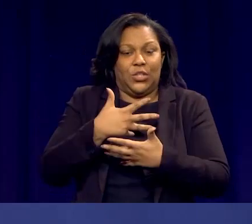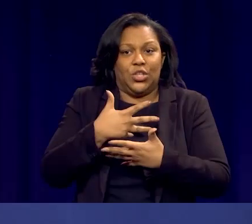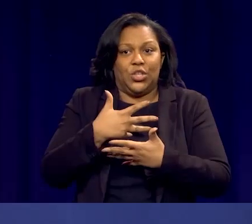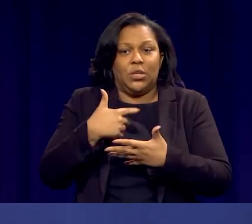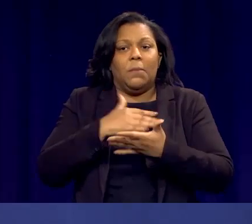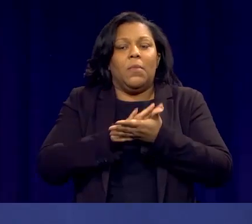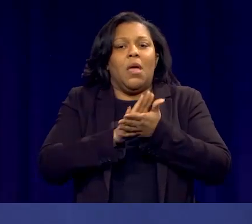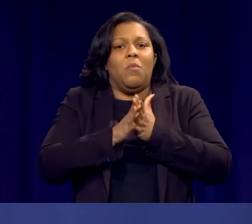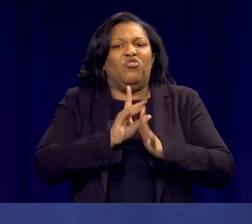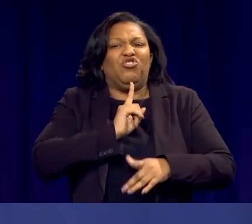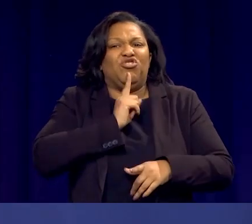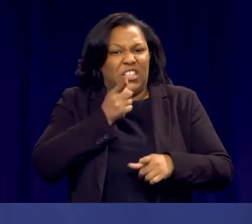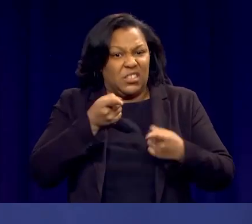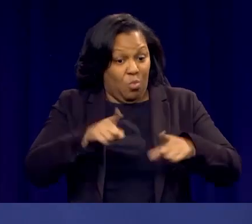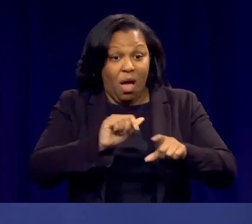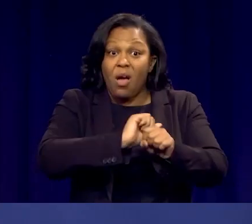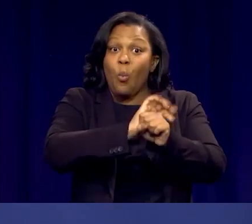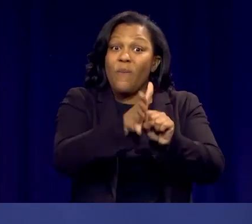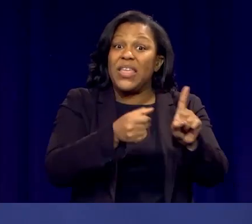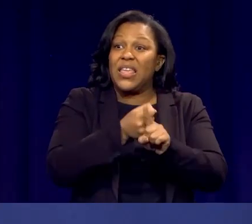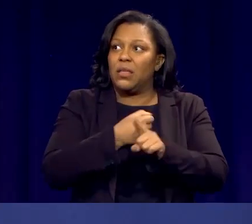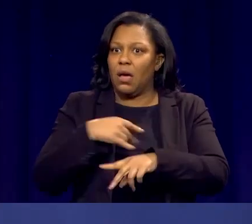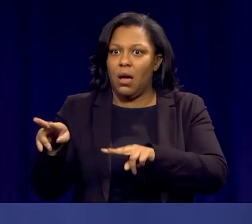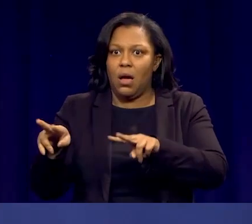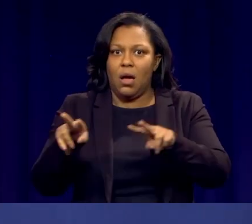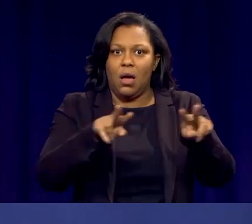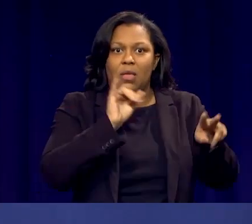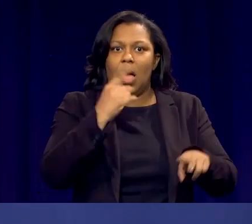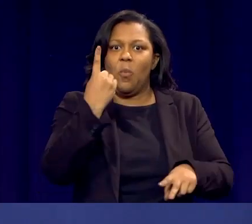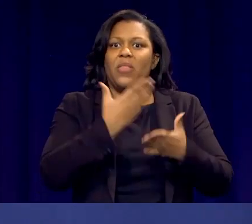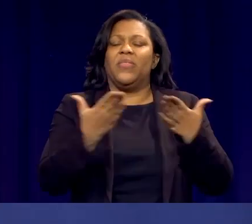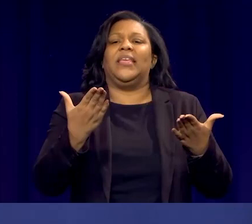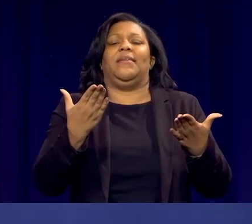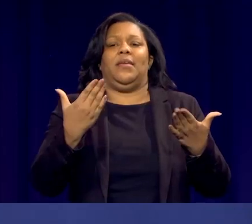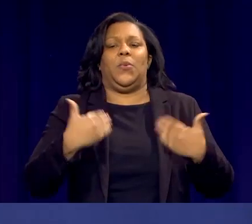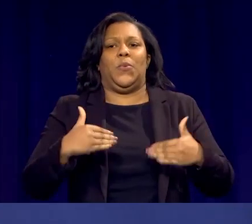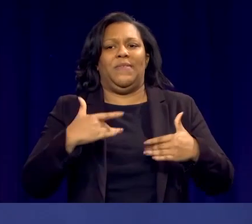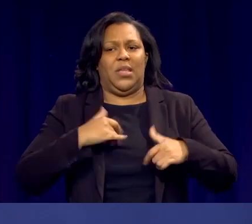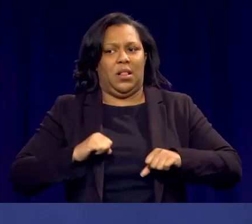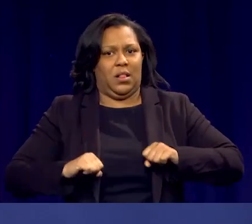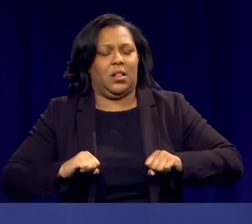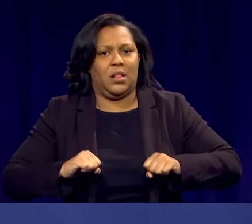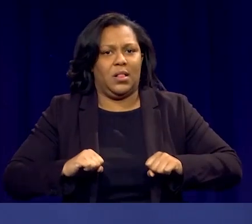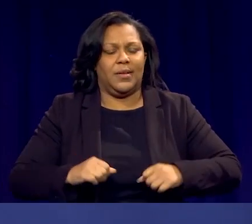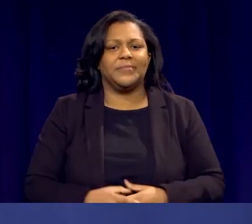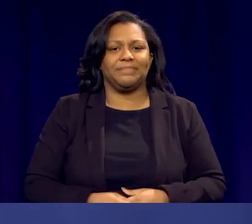So that fear became a really big reality during the pandemic. So that's something I'm really cautious about.